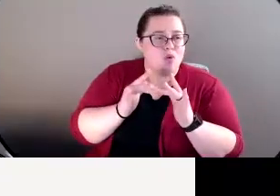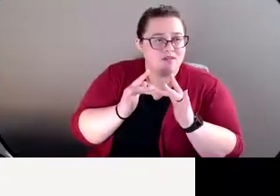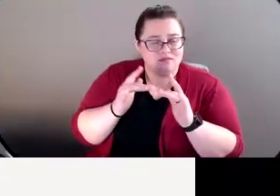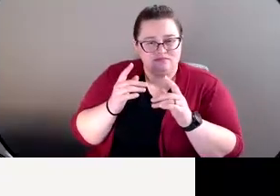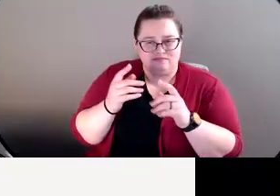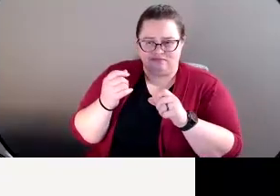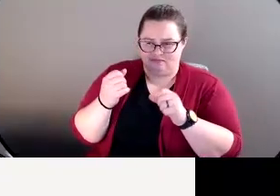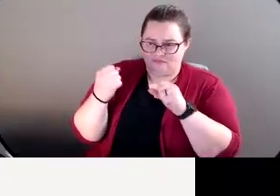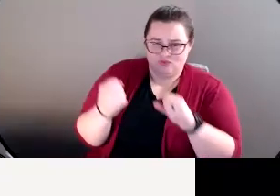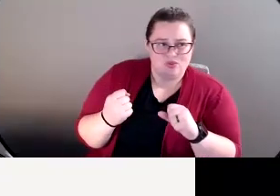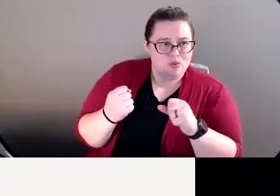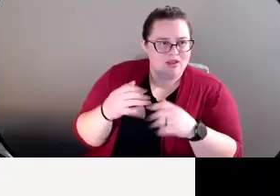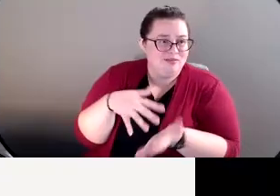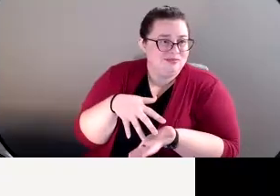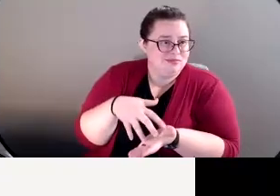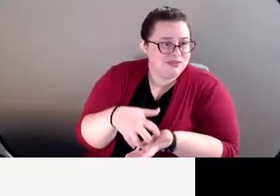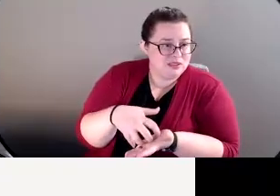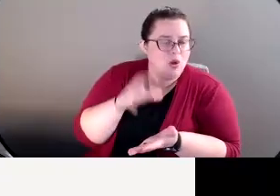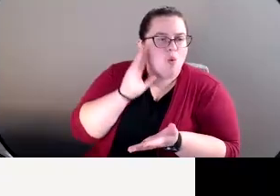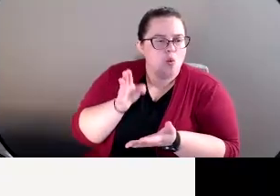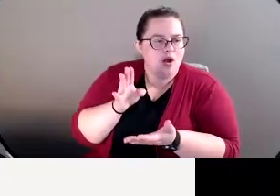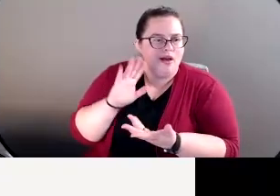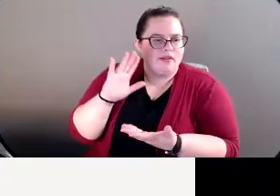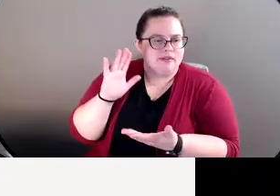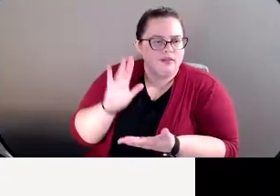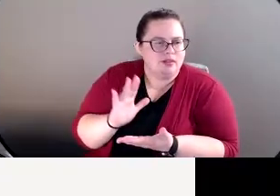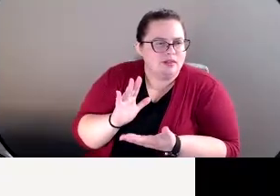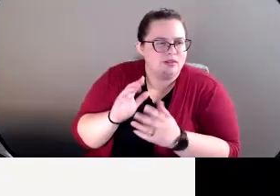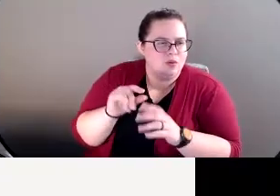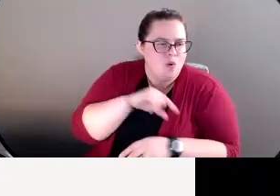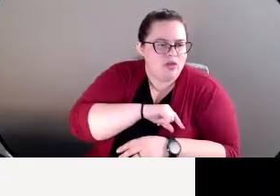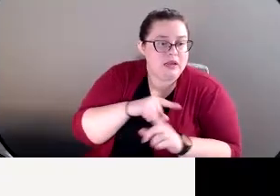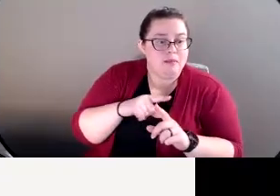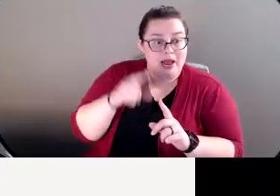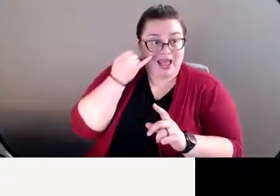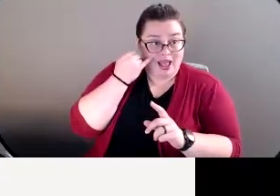it'll automatically adjust so that you have a better viewing experience.